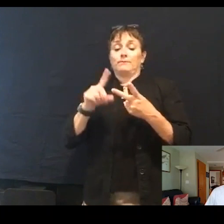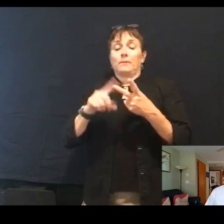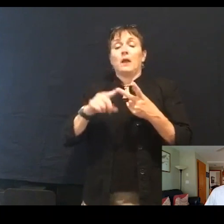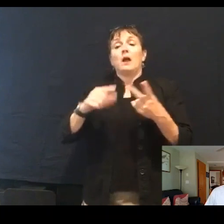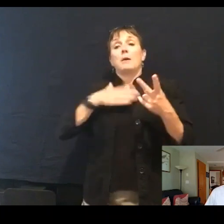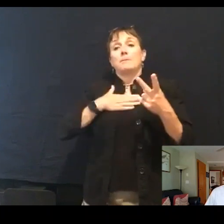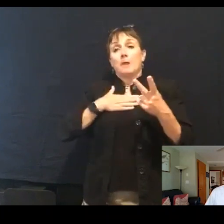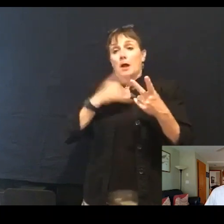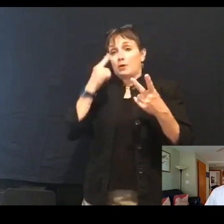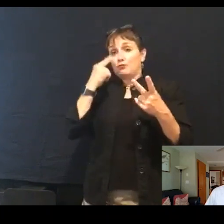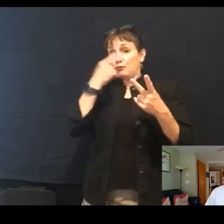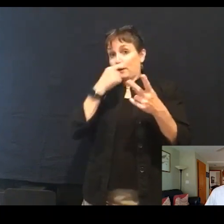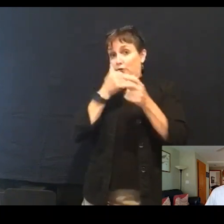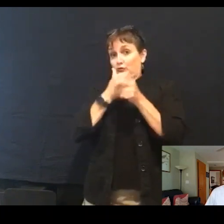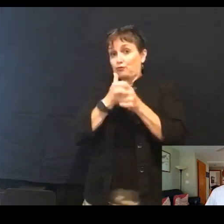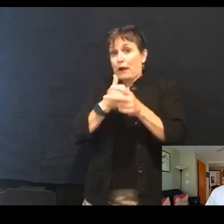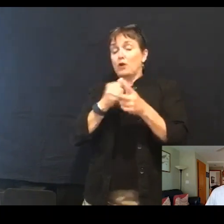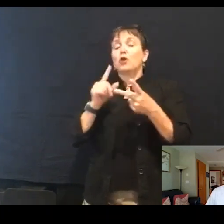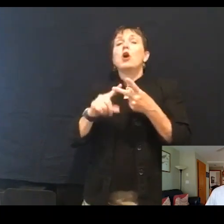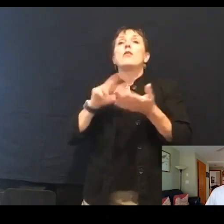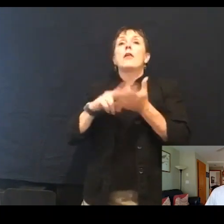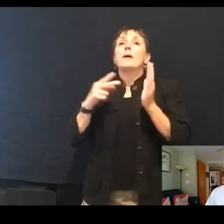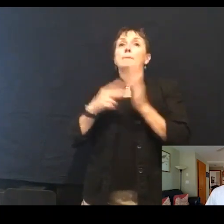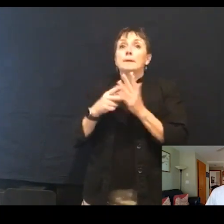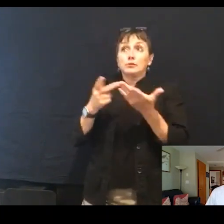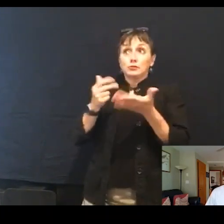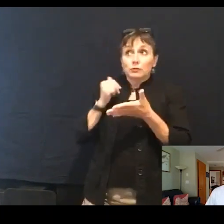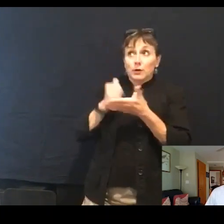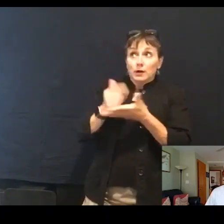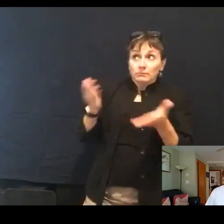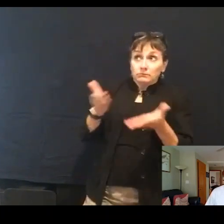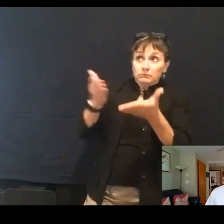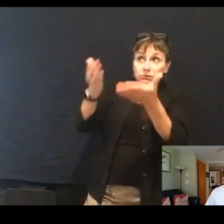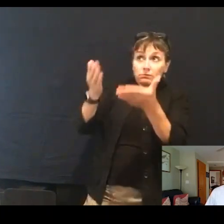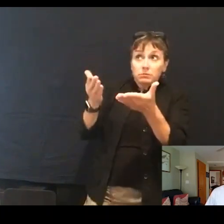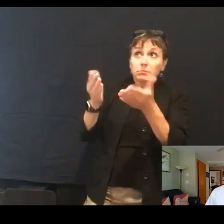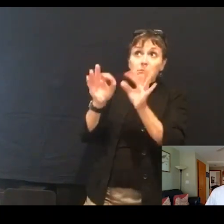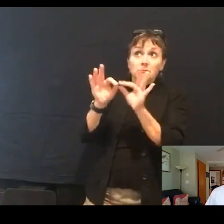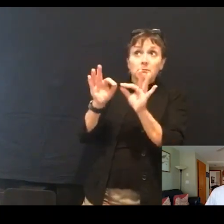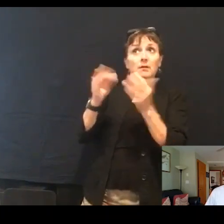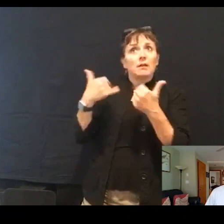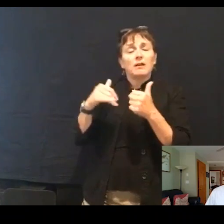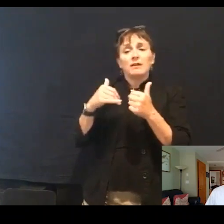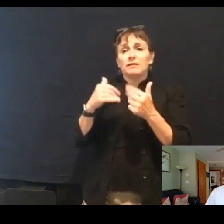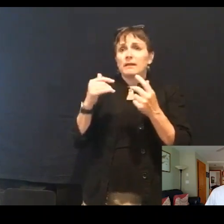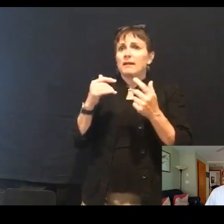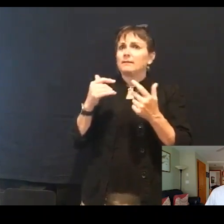you help to drive awareness of the value of the free genetic testing program,